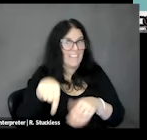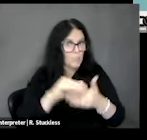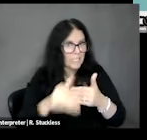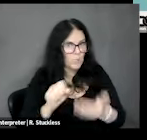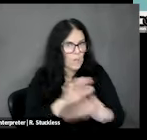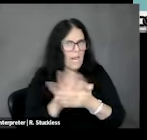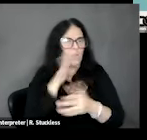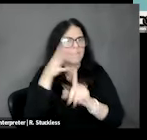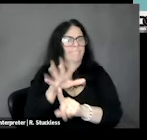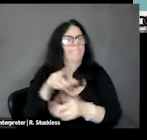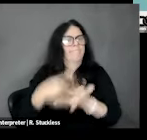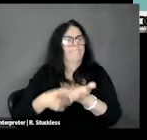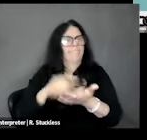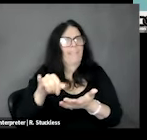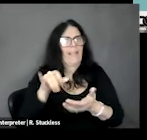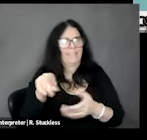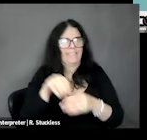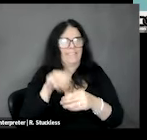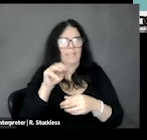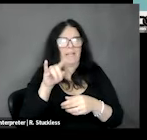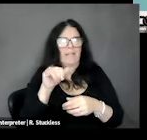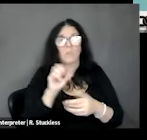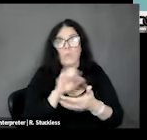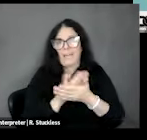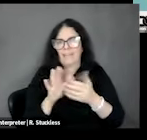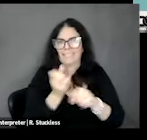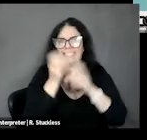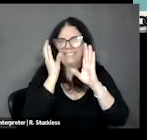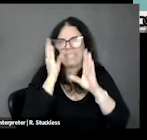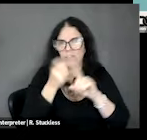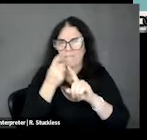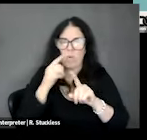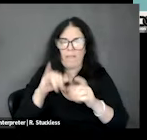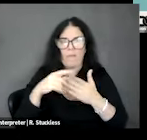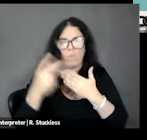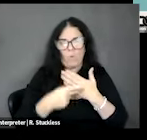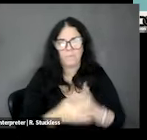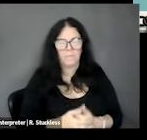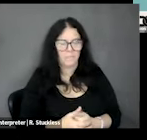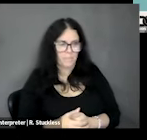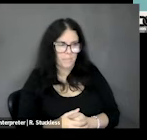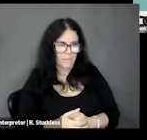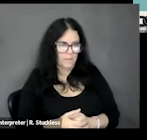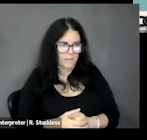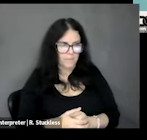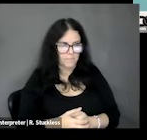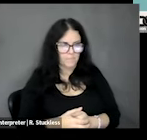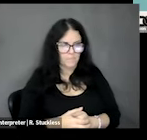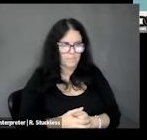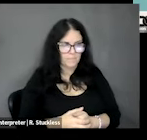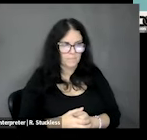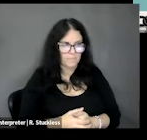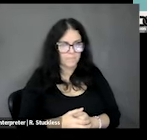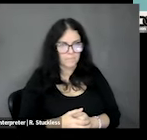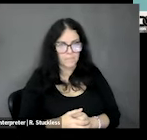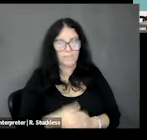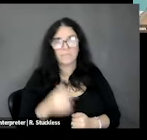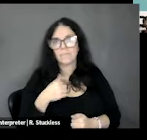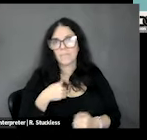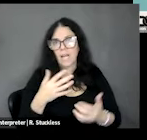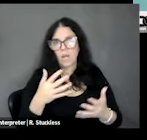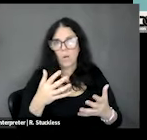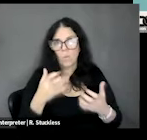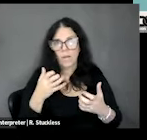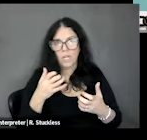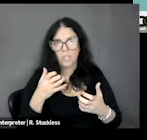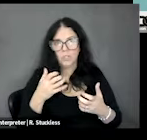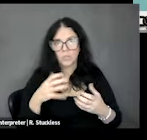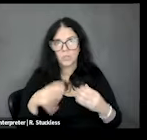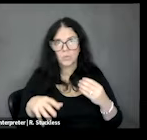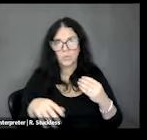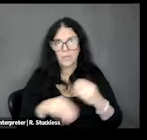that in the media this week, so that's exciting, too! I would like to bring on Nuria to